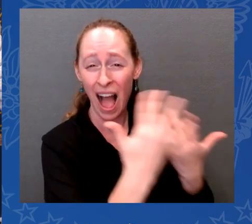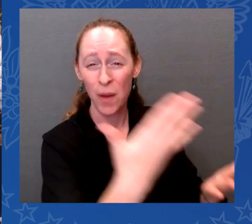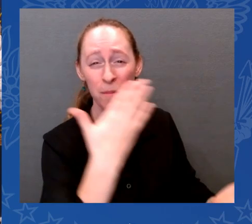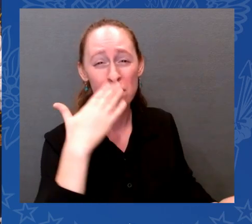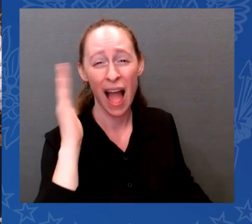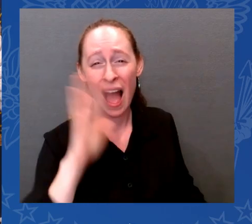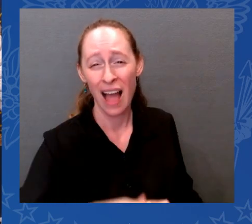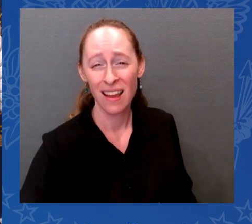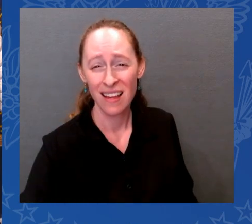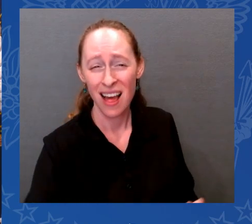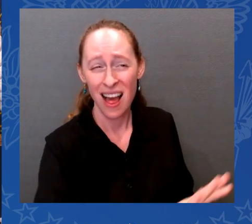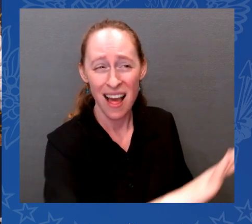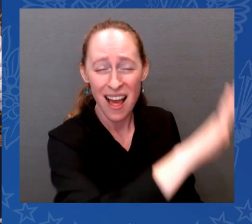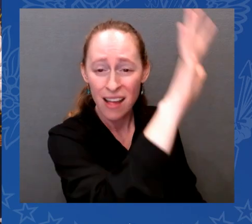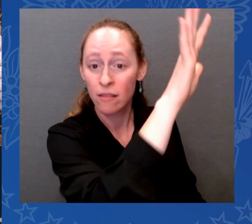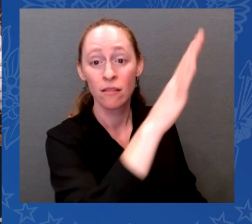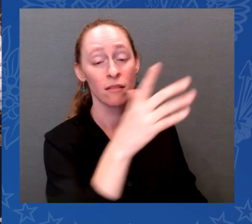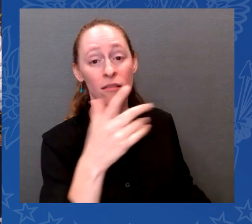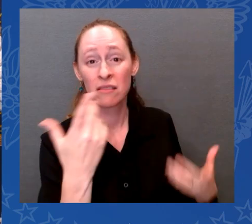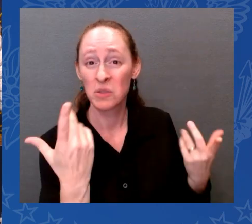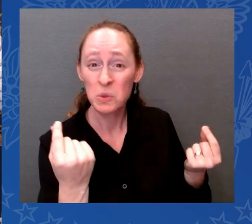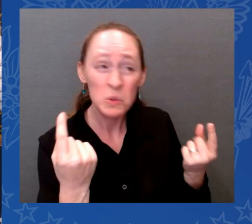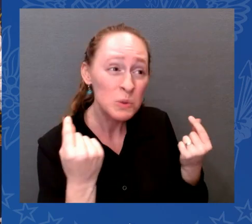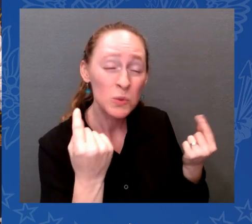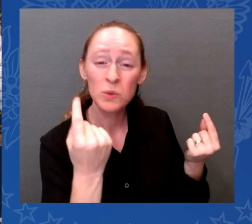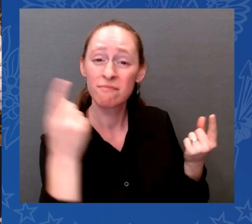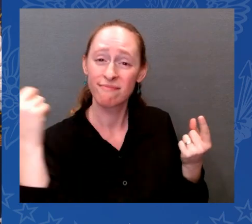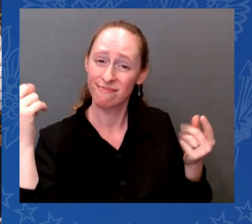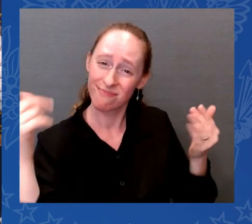and response to Hurricane Ian in Southwest Florida.